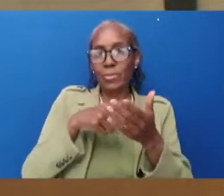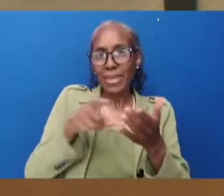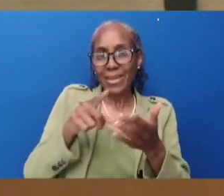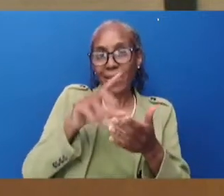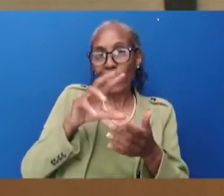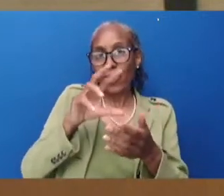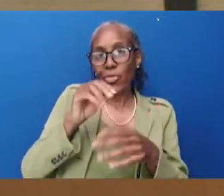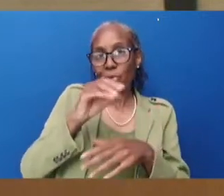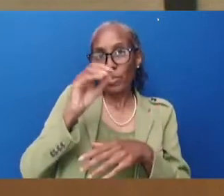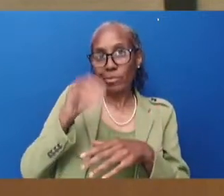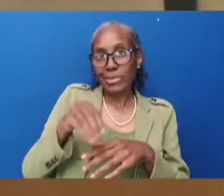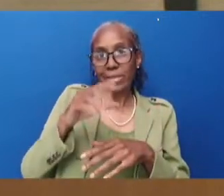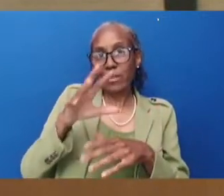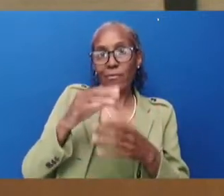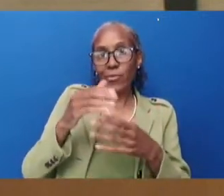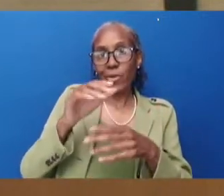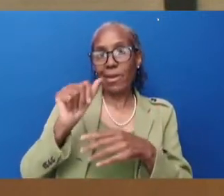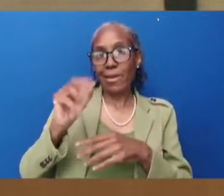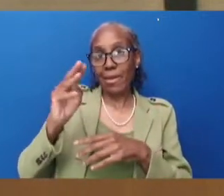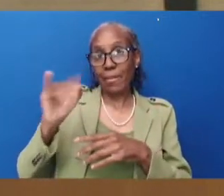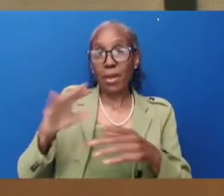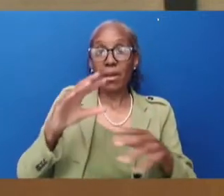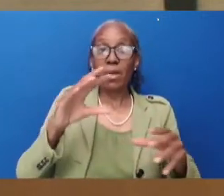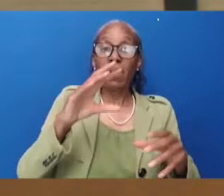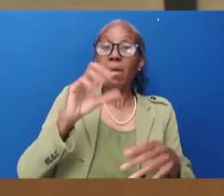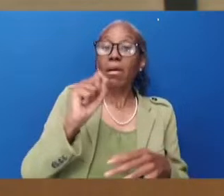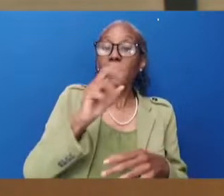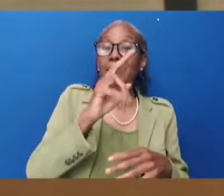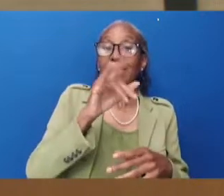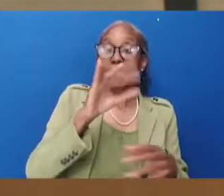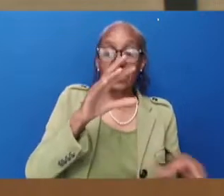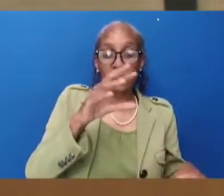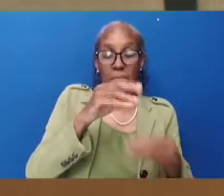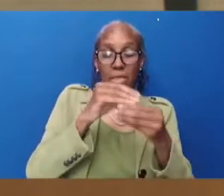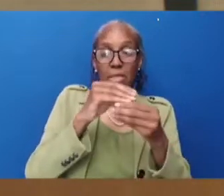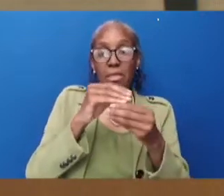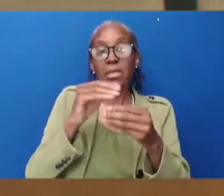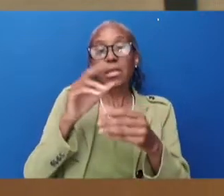SO YOU'RE ONLY PAYING THAT